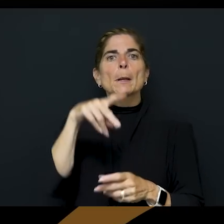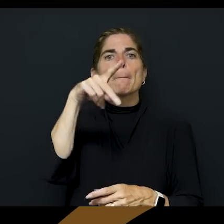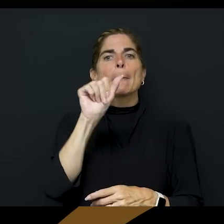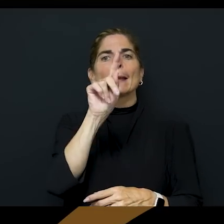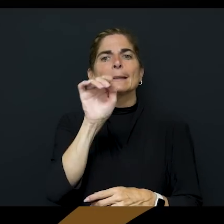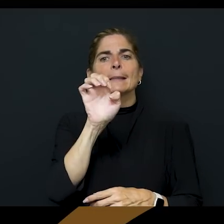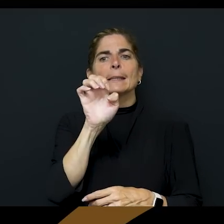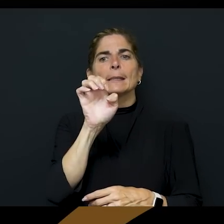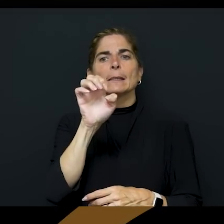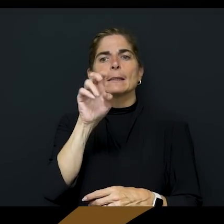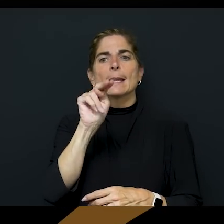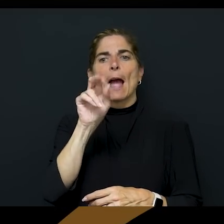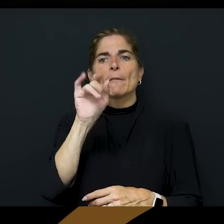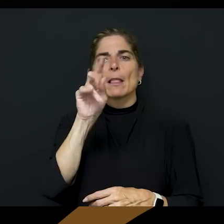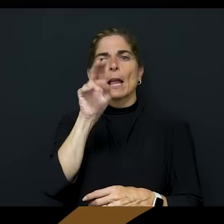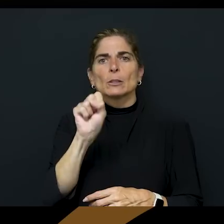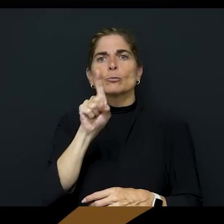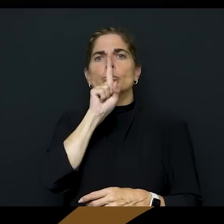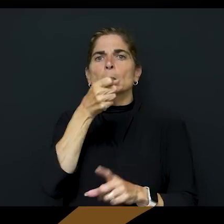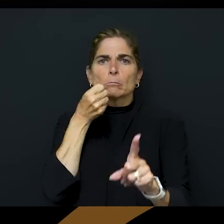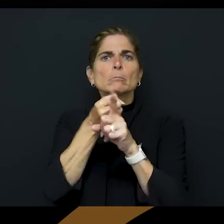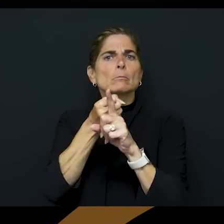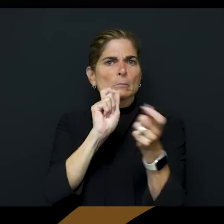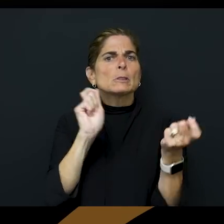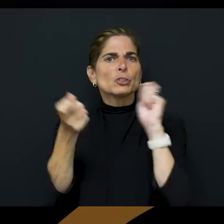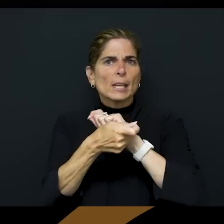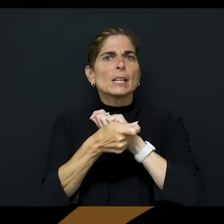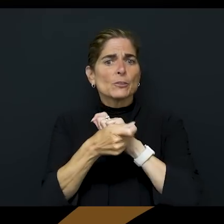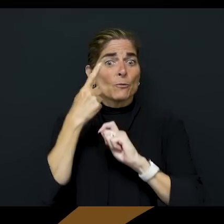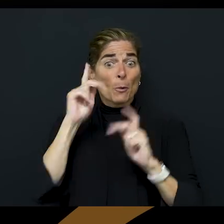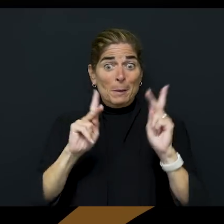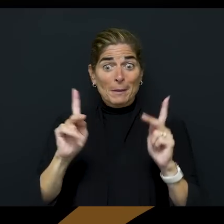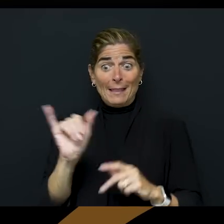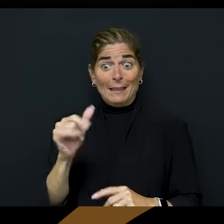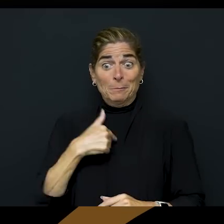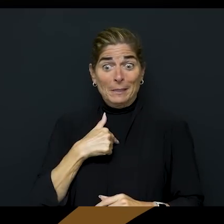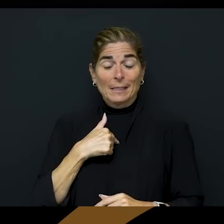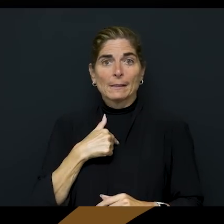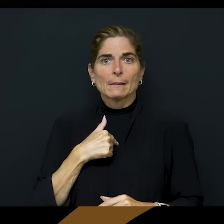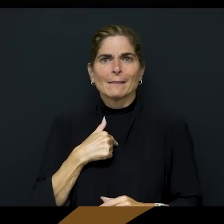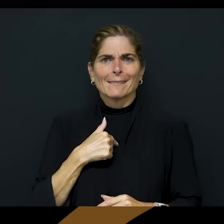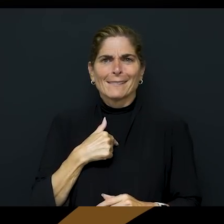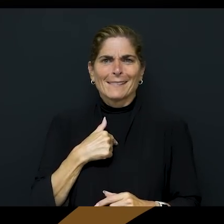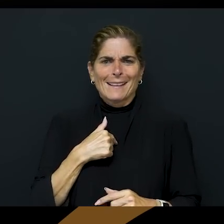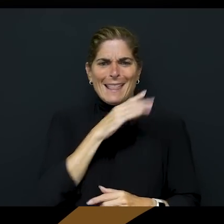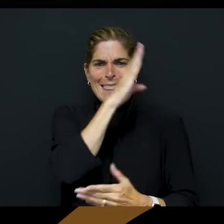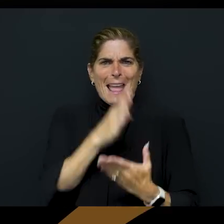is going to be really a game changer for people like me. I've never been able to go up to a shelf